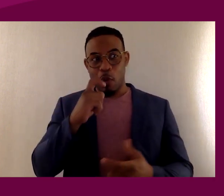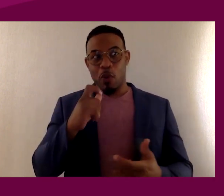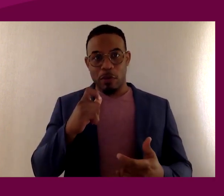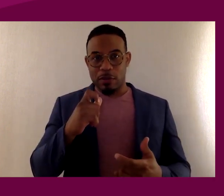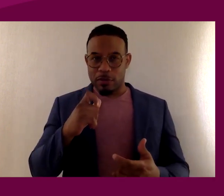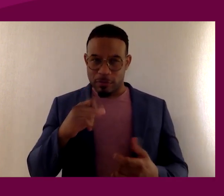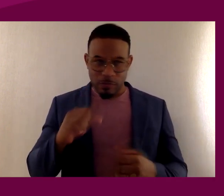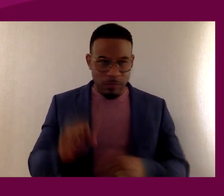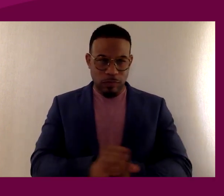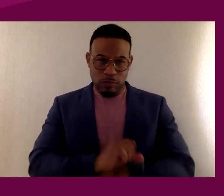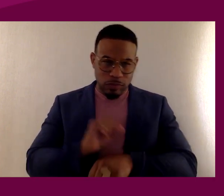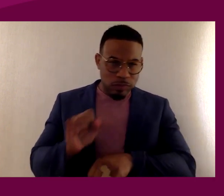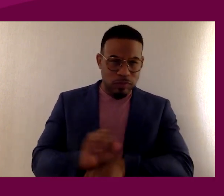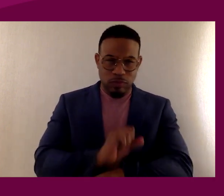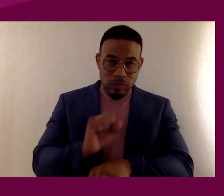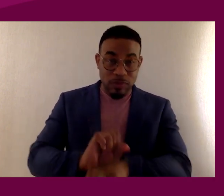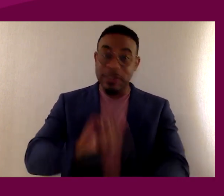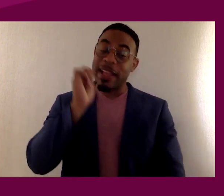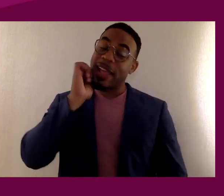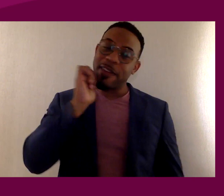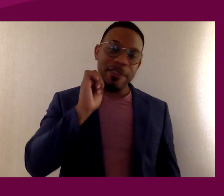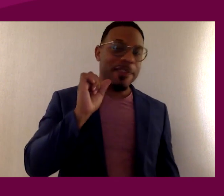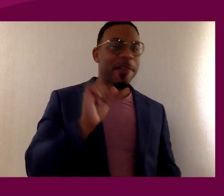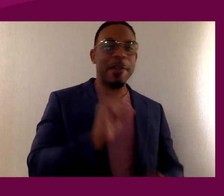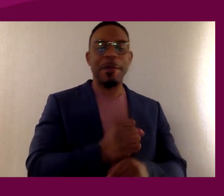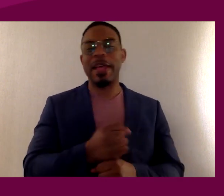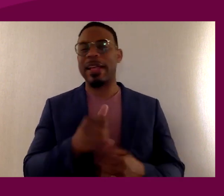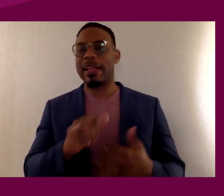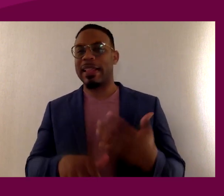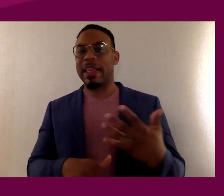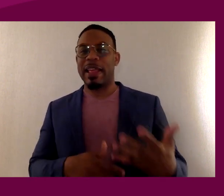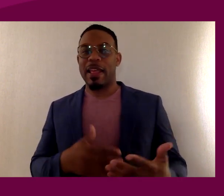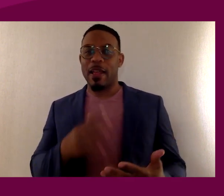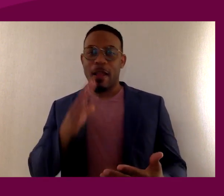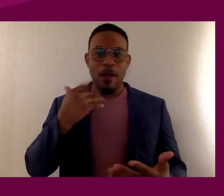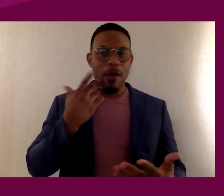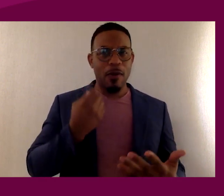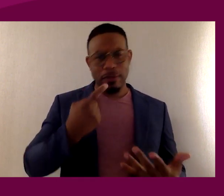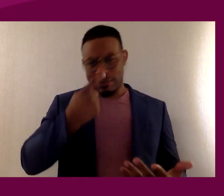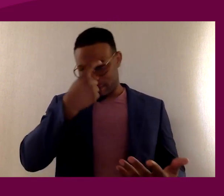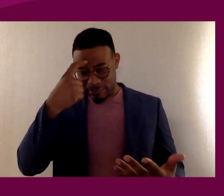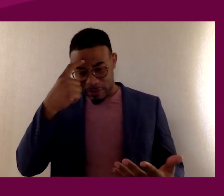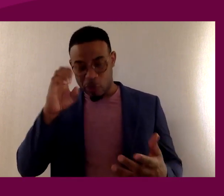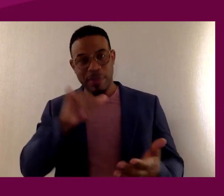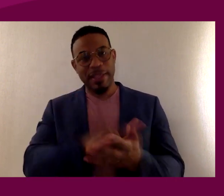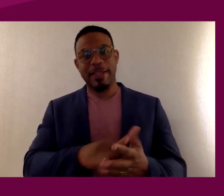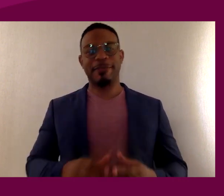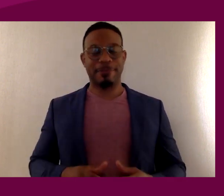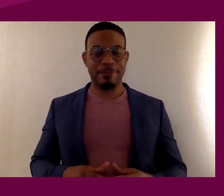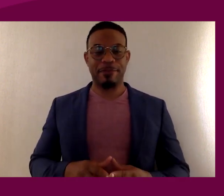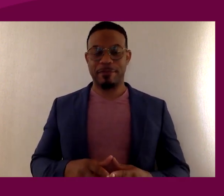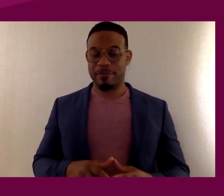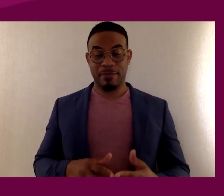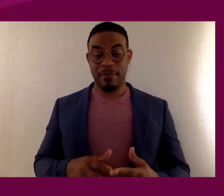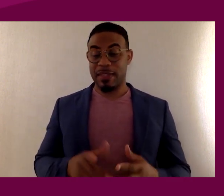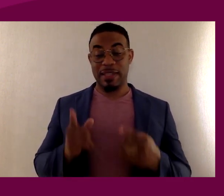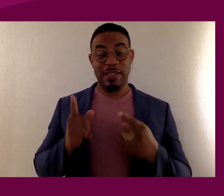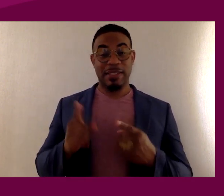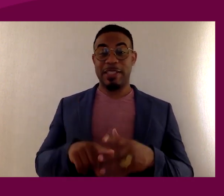She's the ones who slaved away every day, making that and going through the pain of doing that.